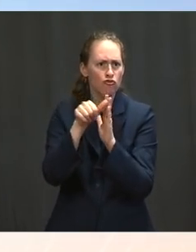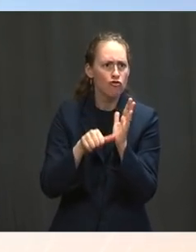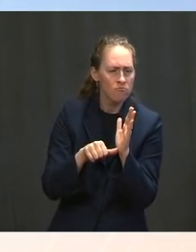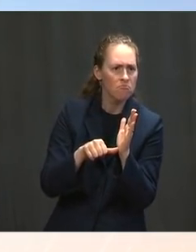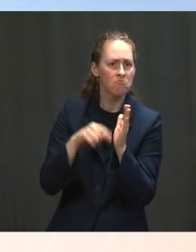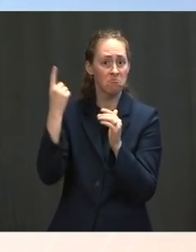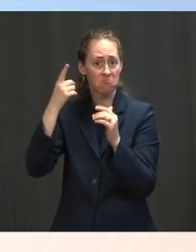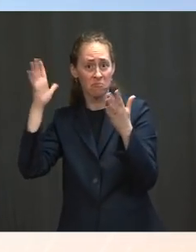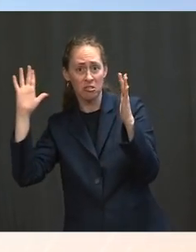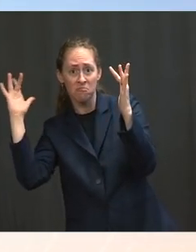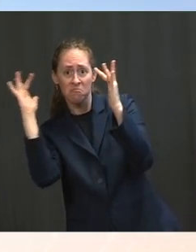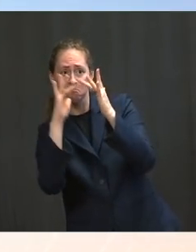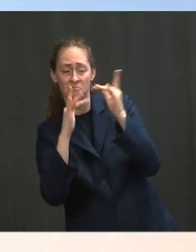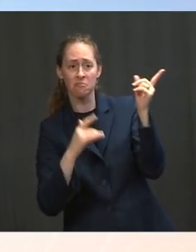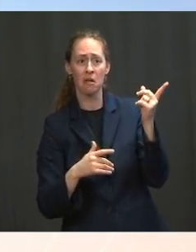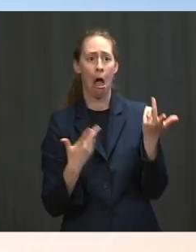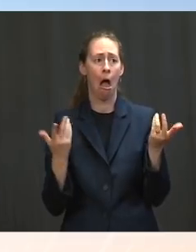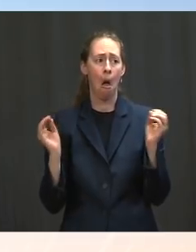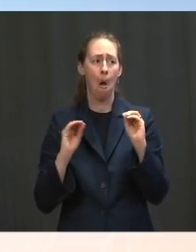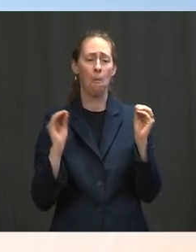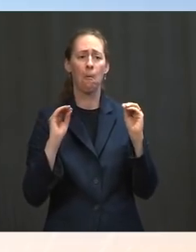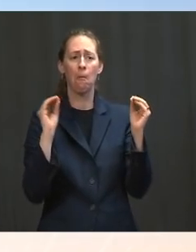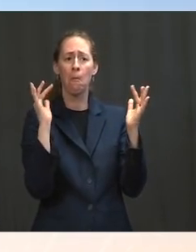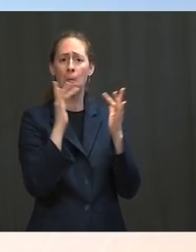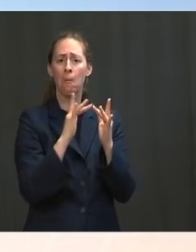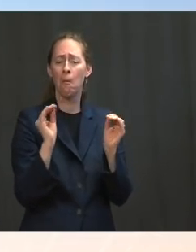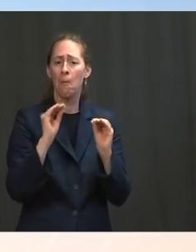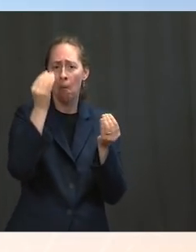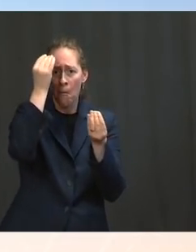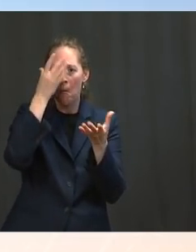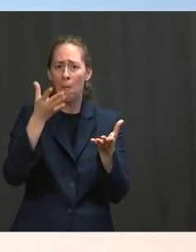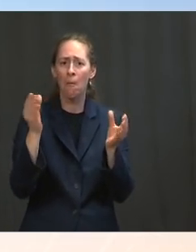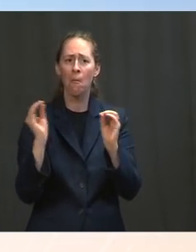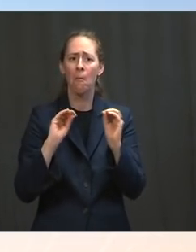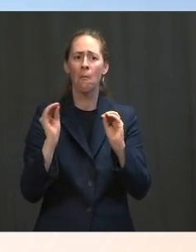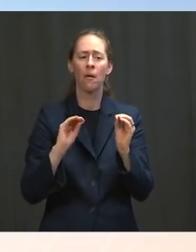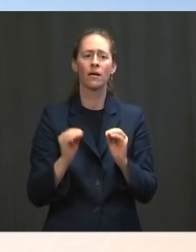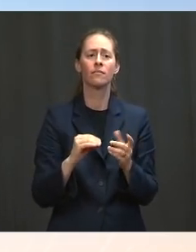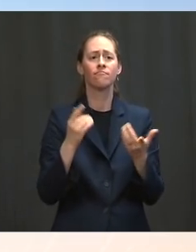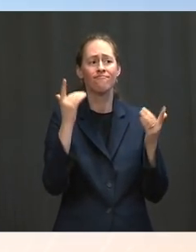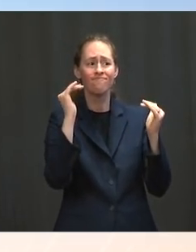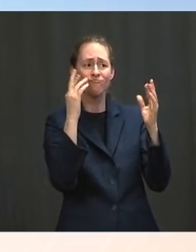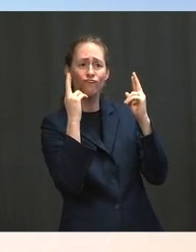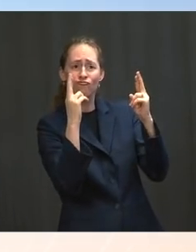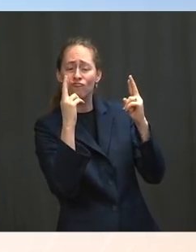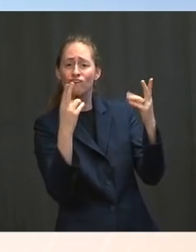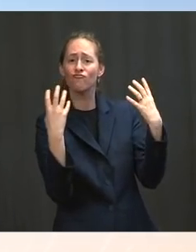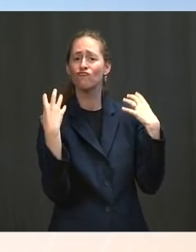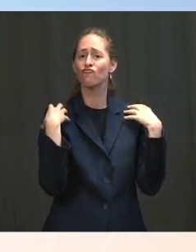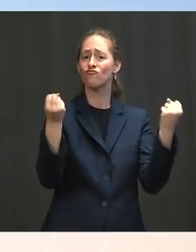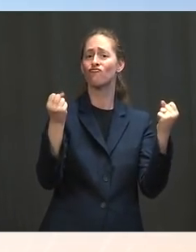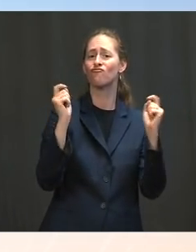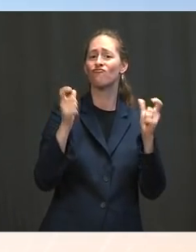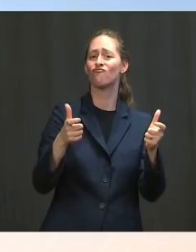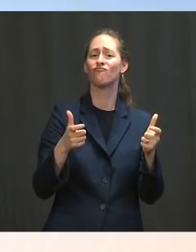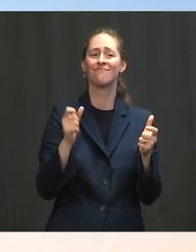to read out for you. Certainly, the President wishes him well and a speedy recovery, of course. Go ahead.